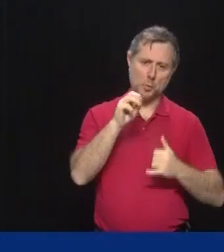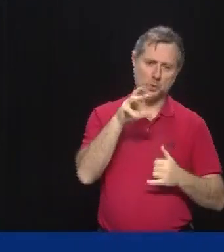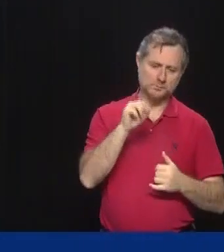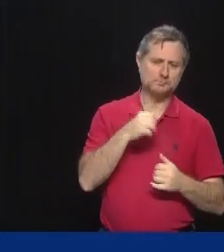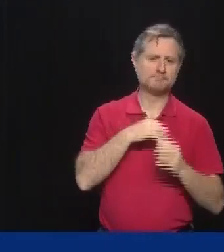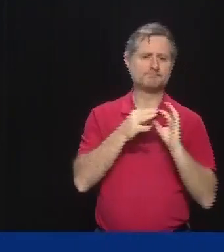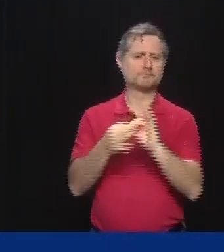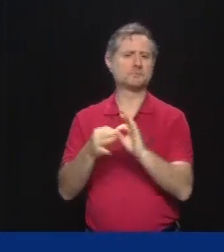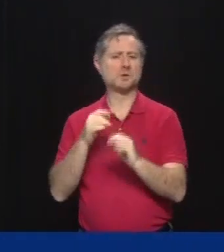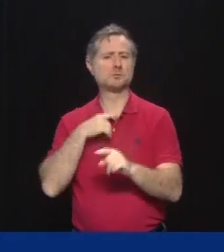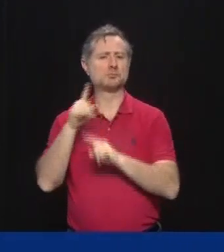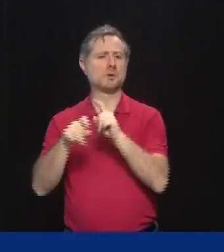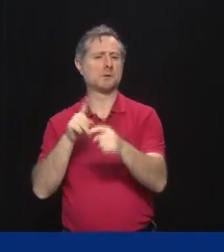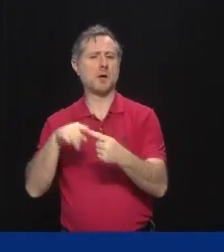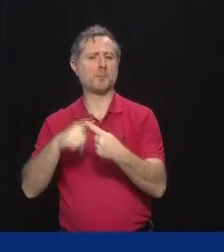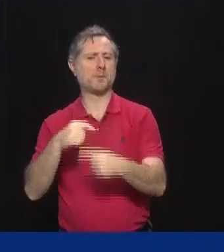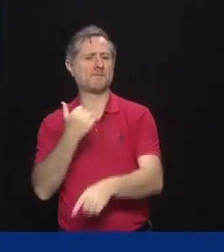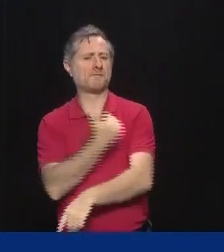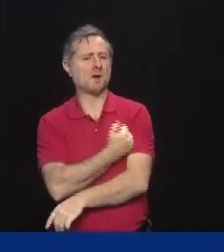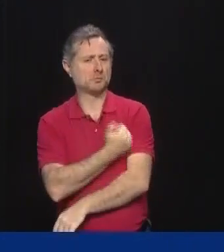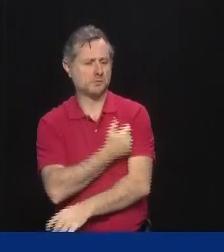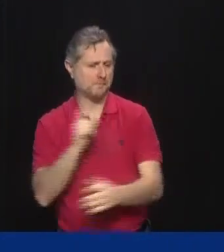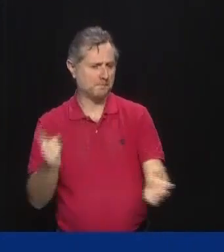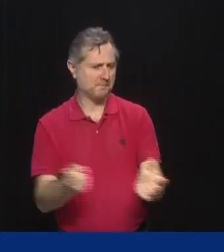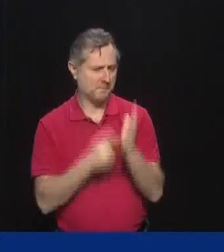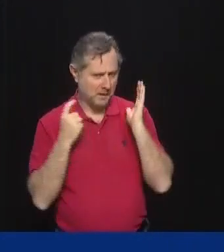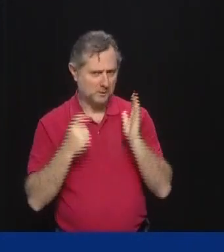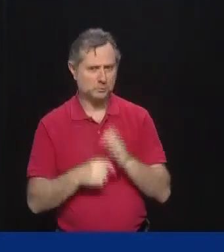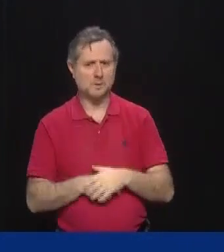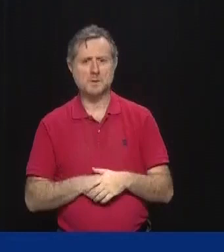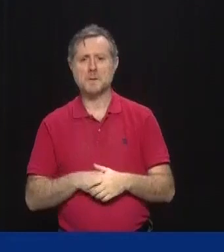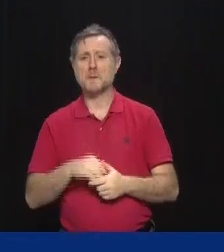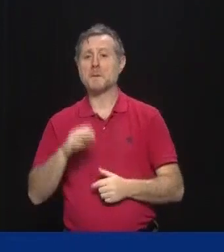THE OWNERS ARE CORRECT. Reporter: GOVERNOR, PIGGY